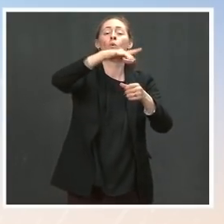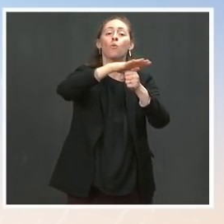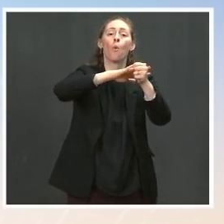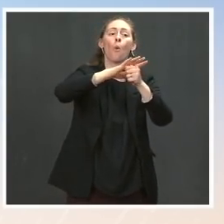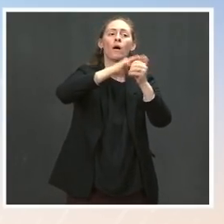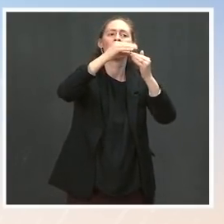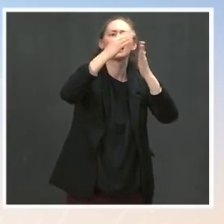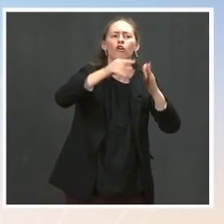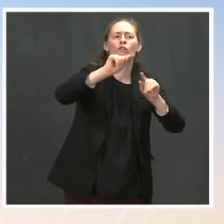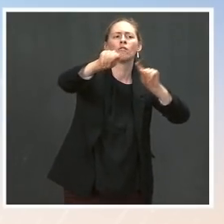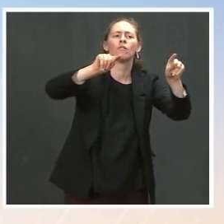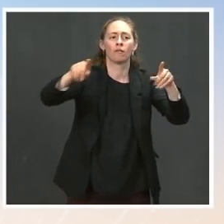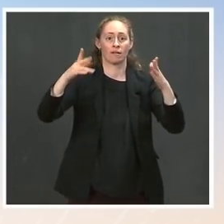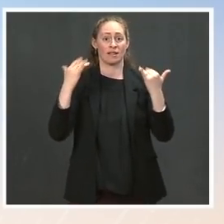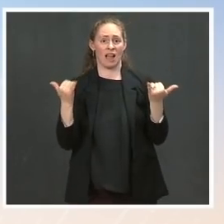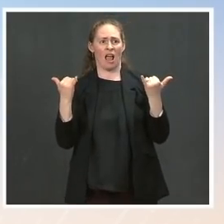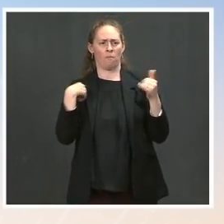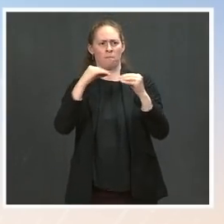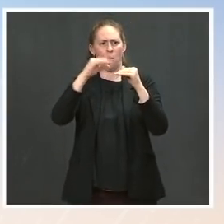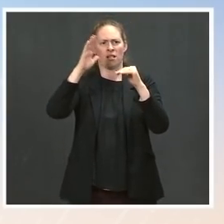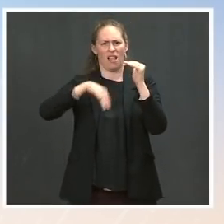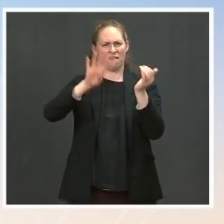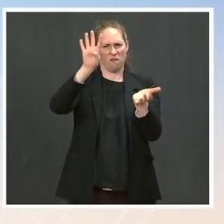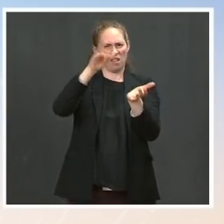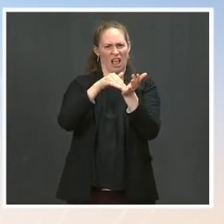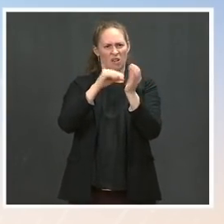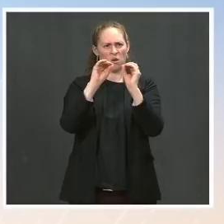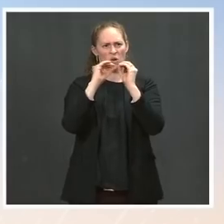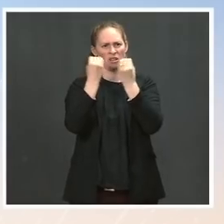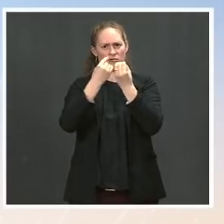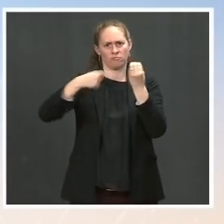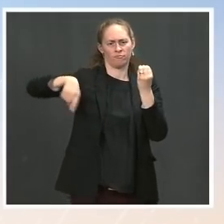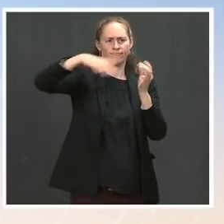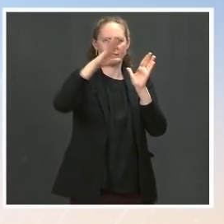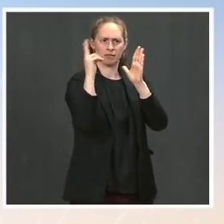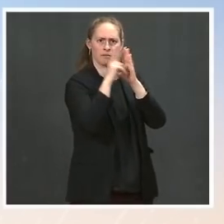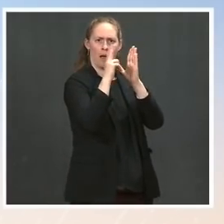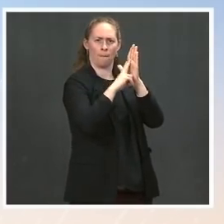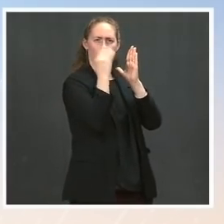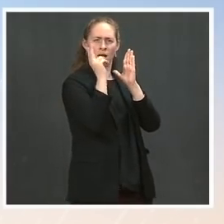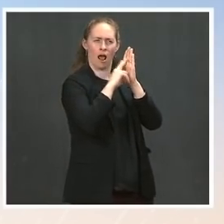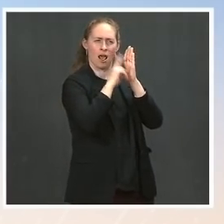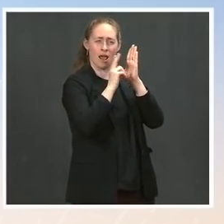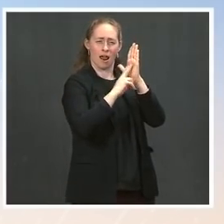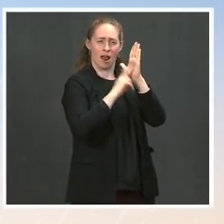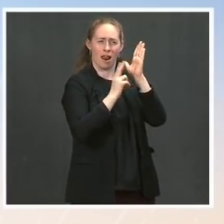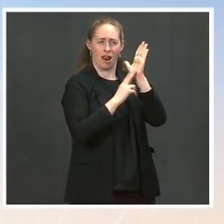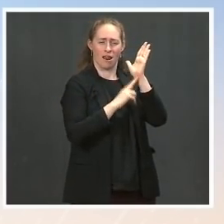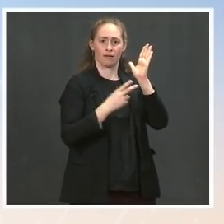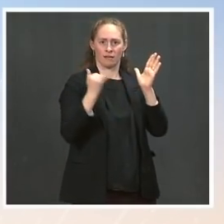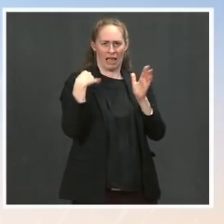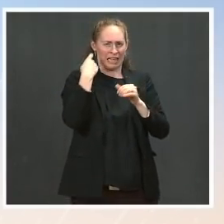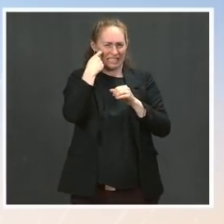that have signed up so far across the country, including in a number of the states that you mentioned. We're also investing $3 billion